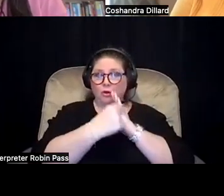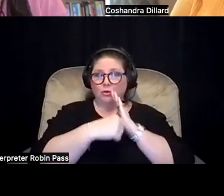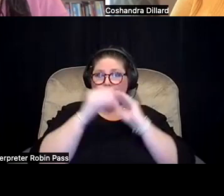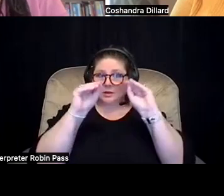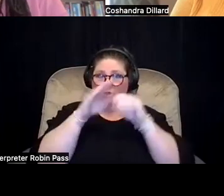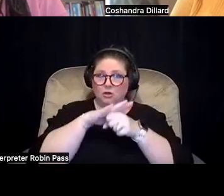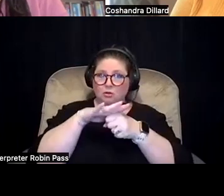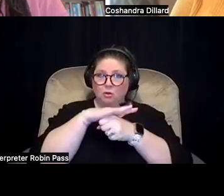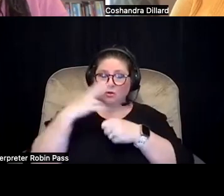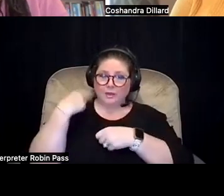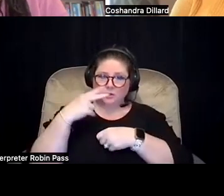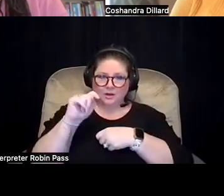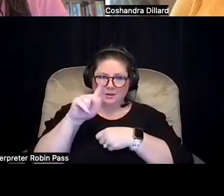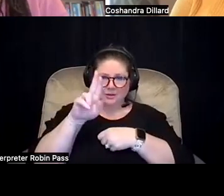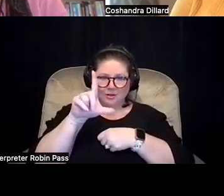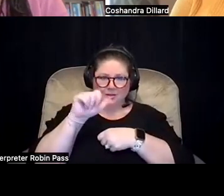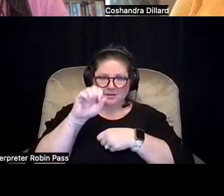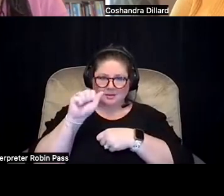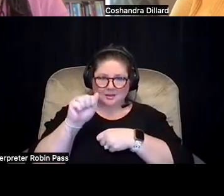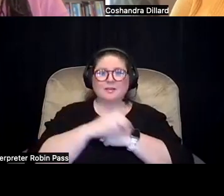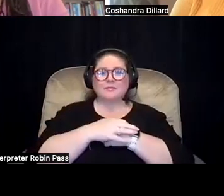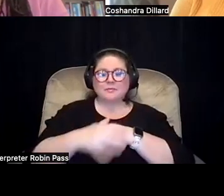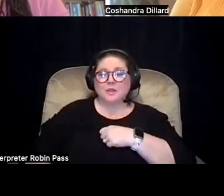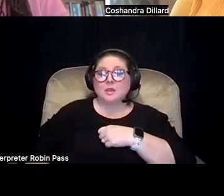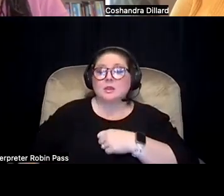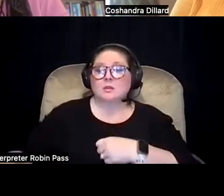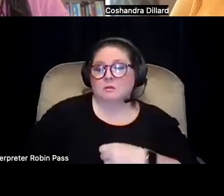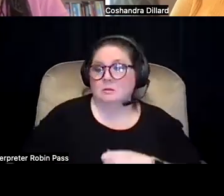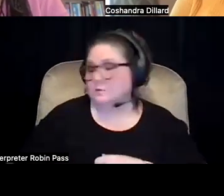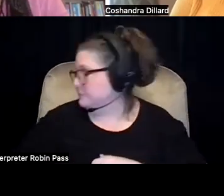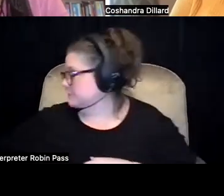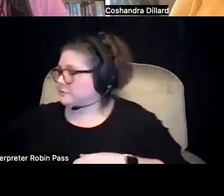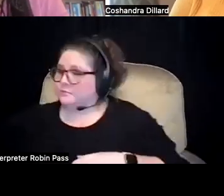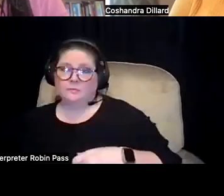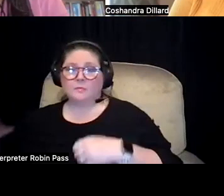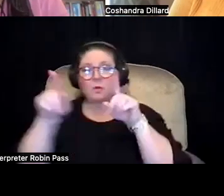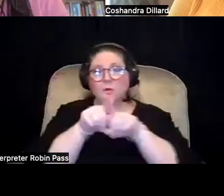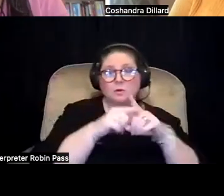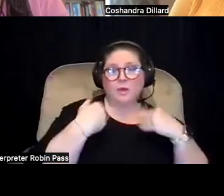we also have aquila leach a teacher in tulsa public schools based in tulsa oklahoma who was